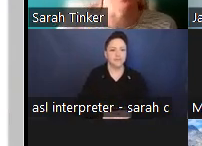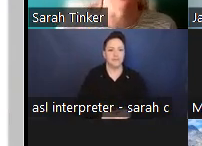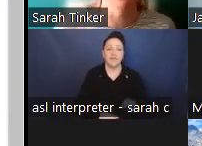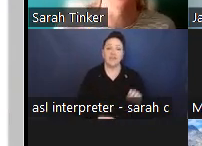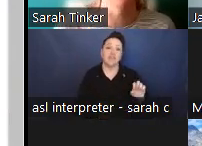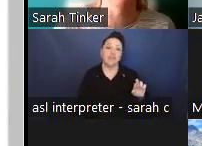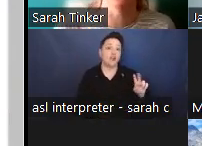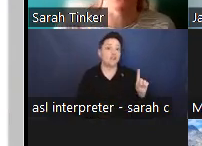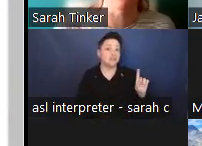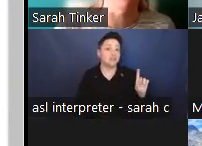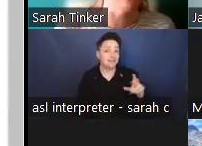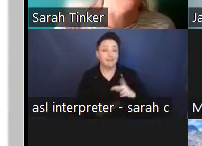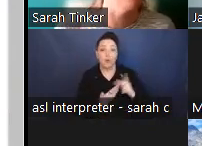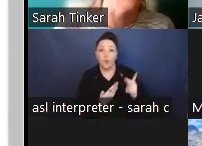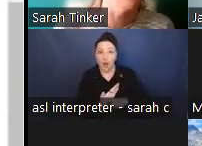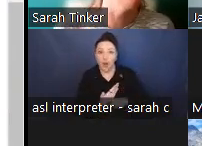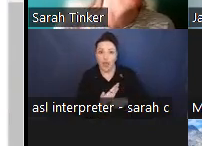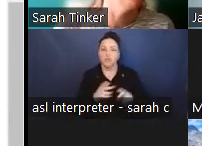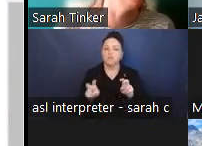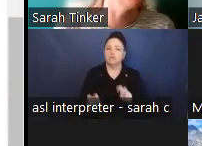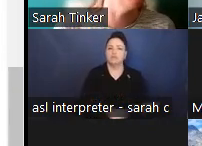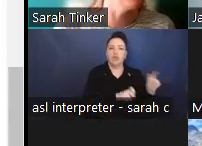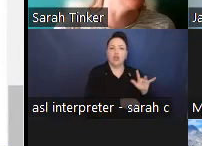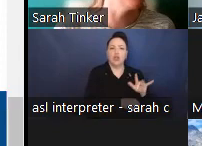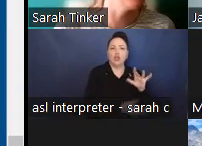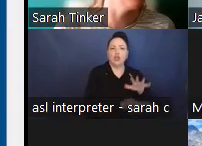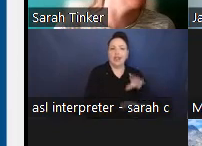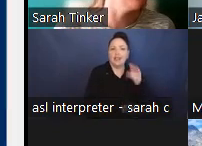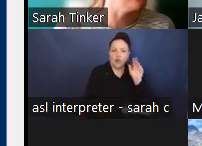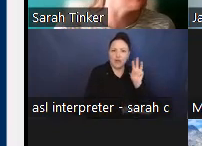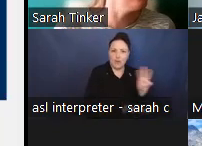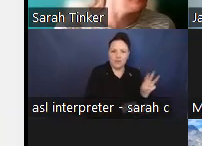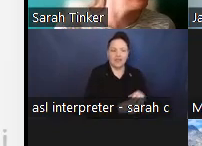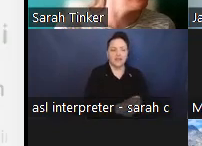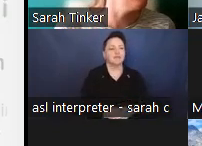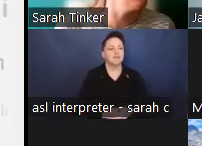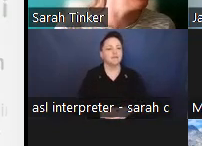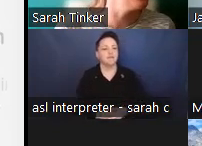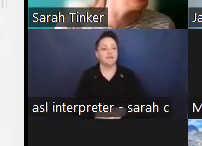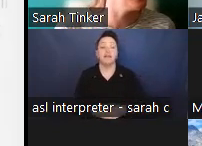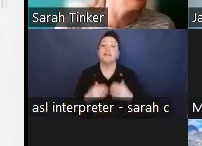people to the early learning website but these main topic areas. The last thing I wanted to share